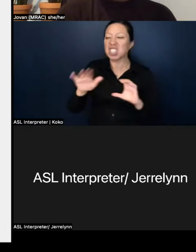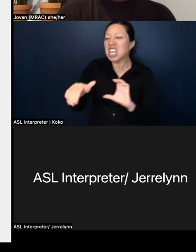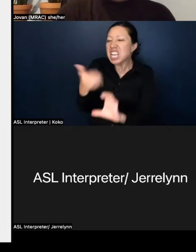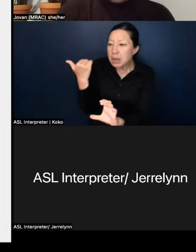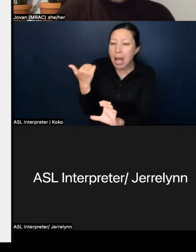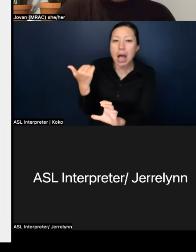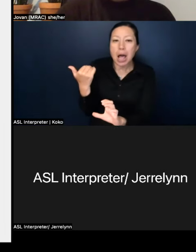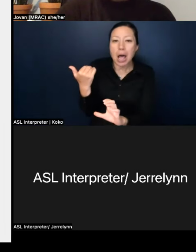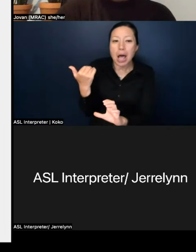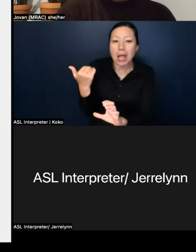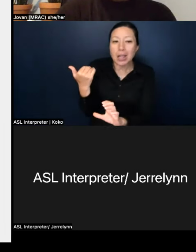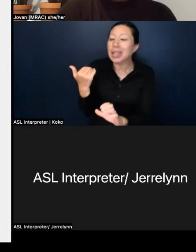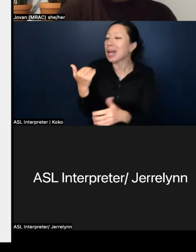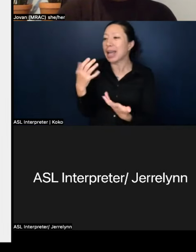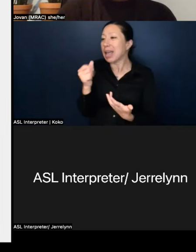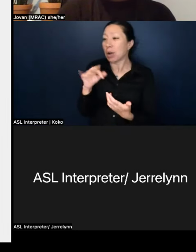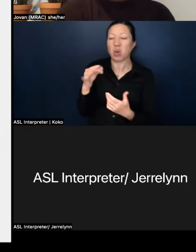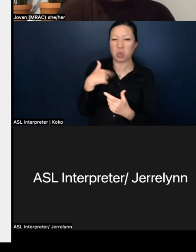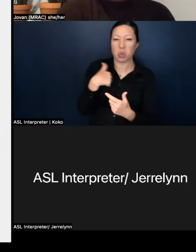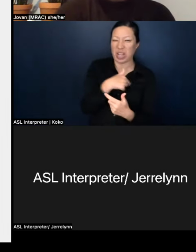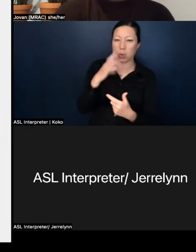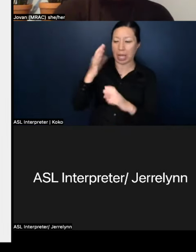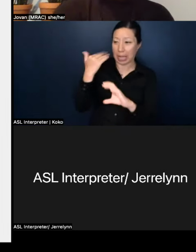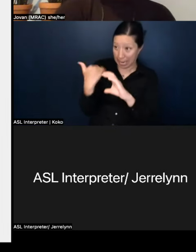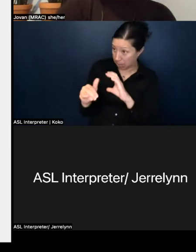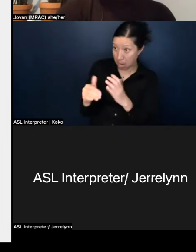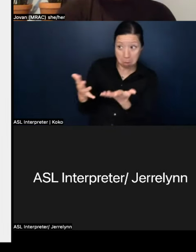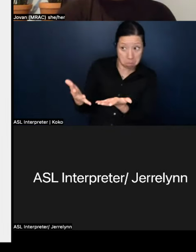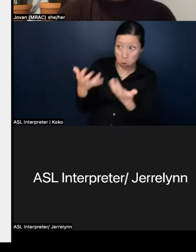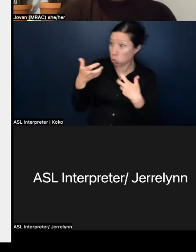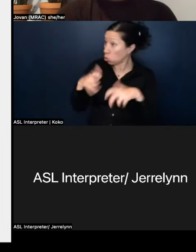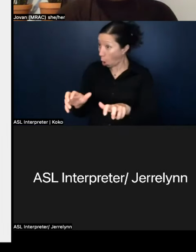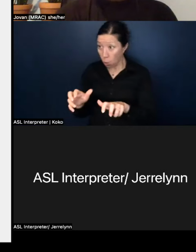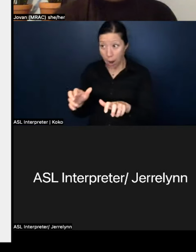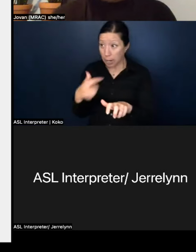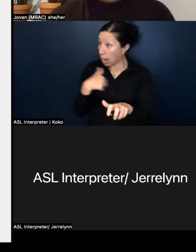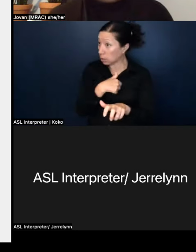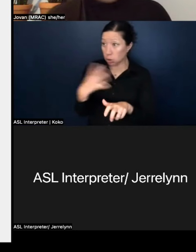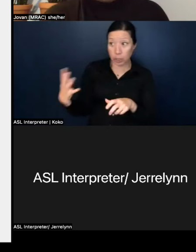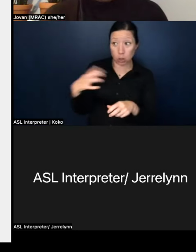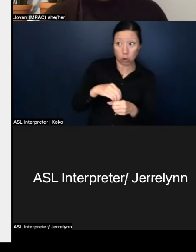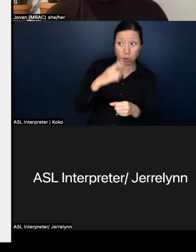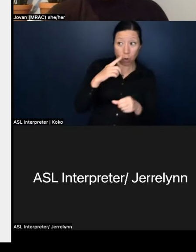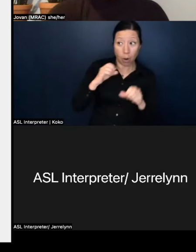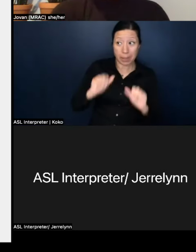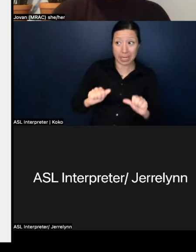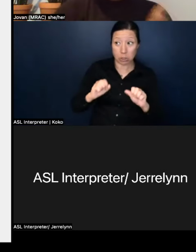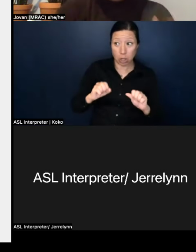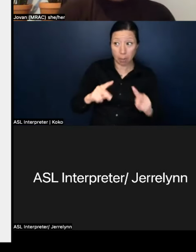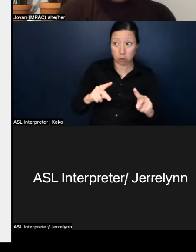if we can't reach you through email, to see if you do not want to be considered in this opportunity. So I just wanna give you